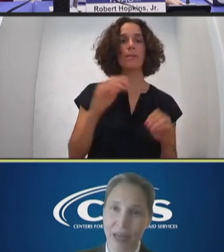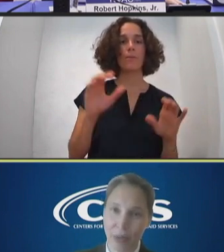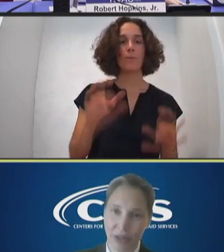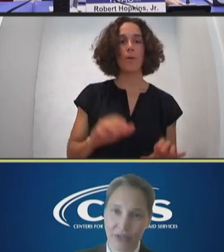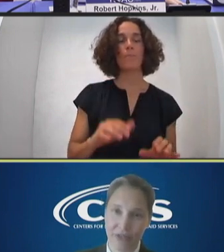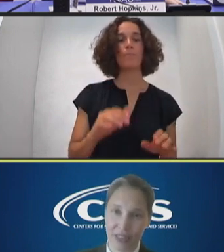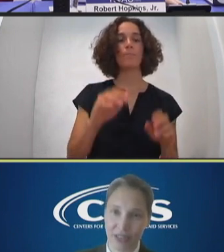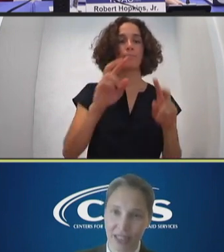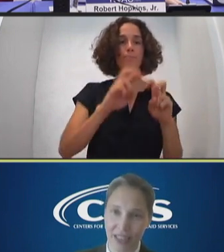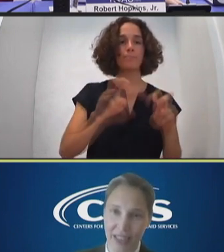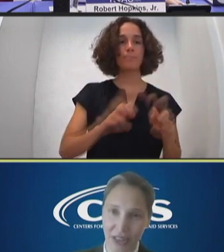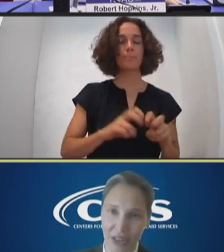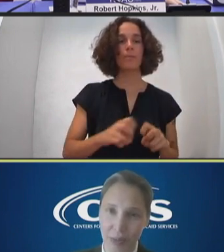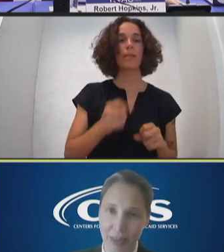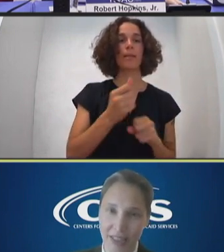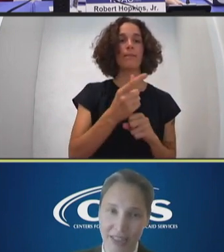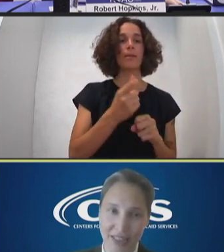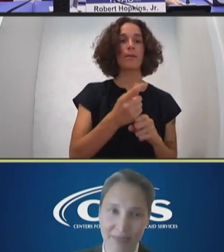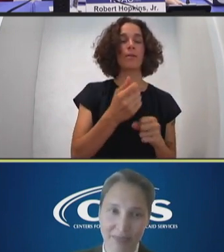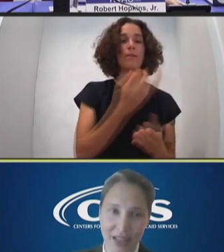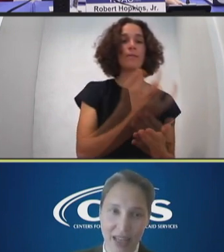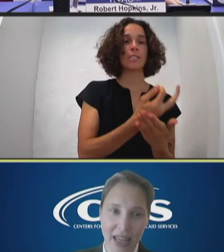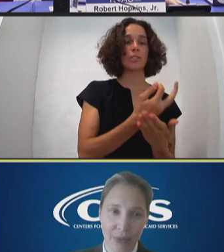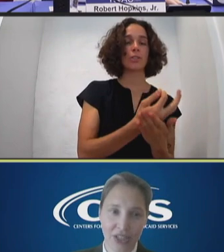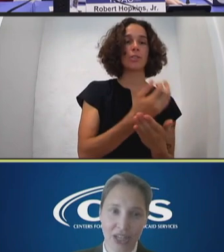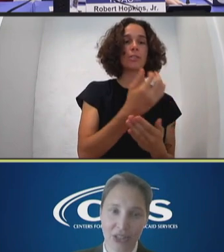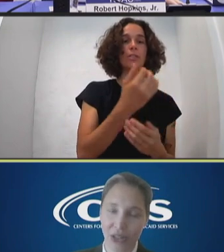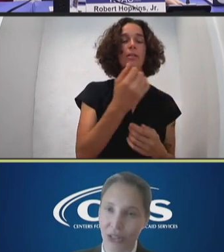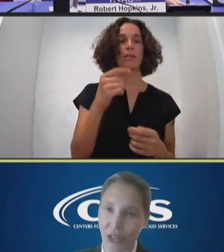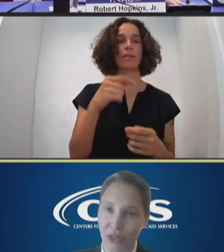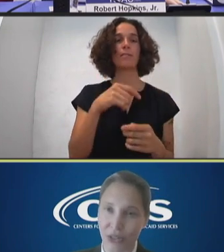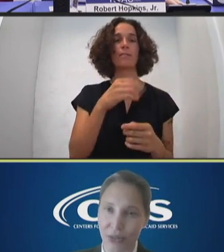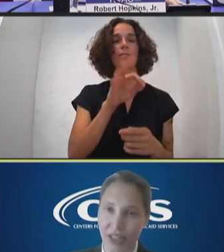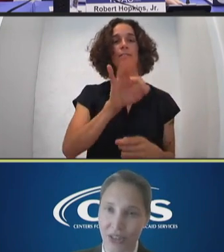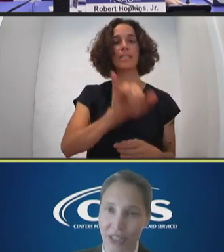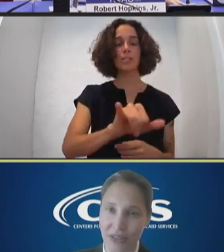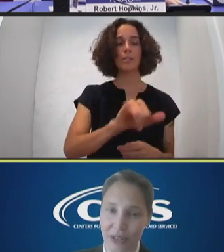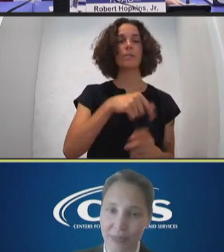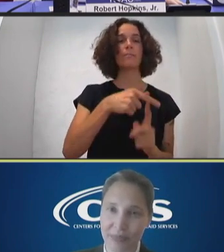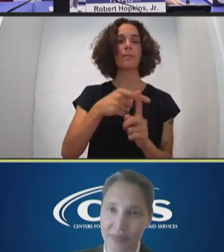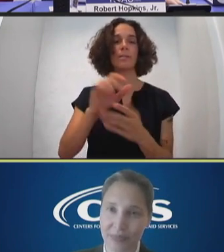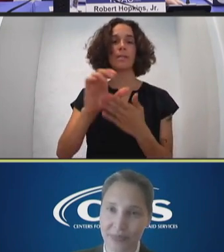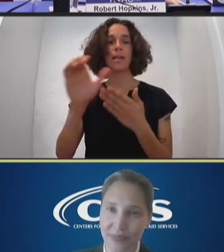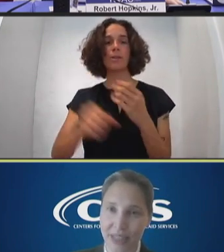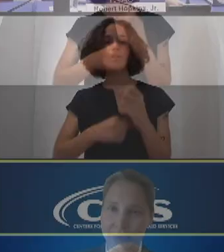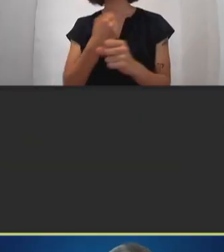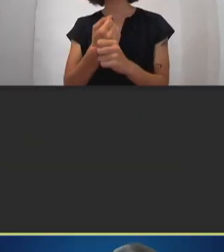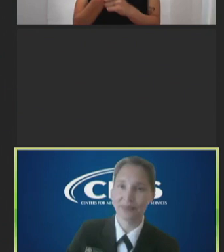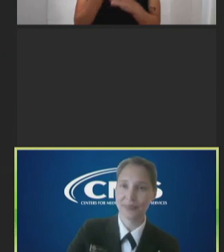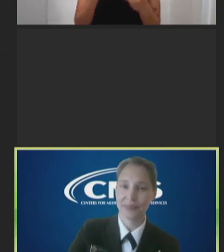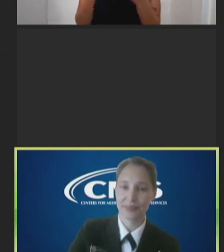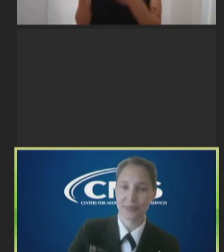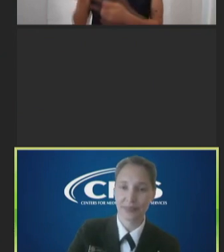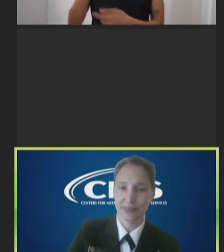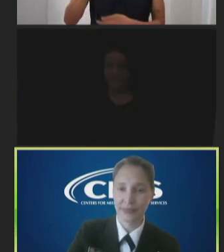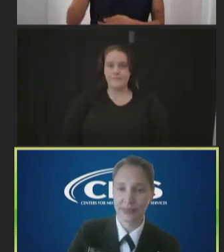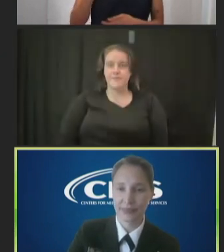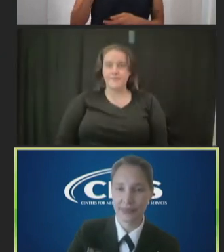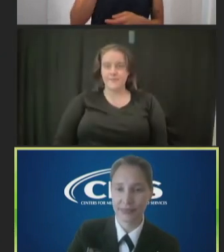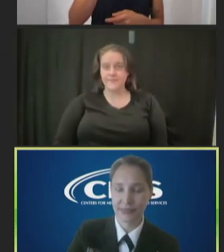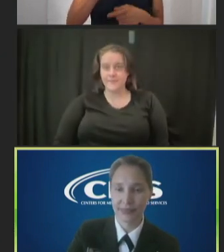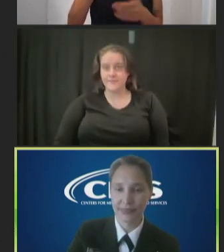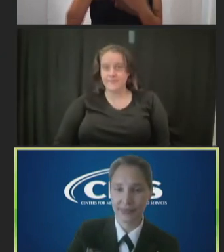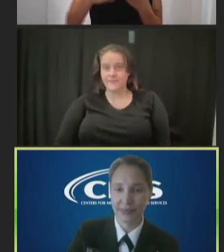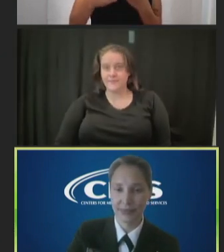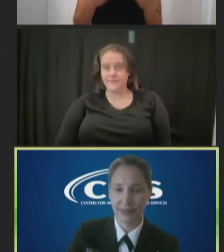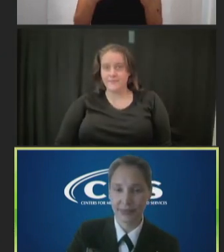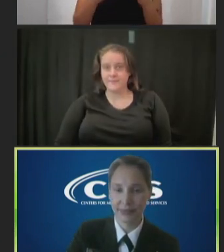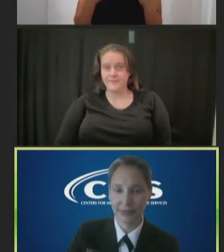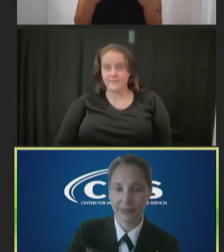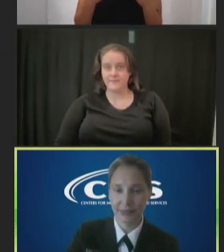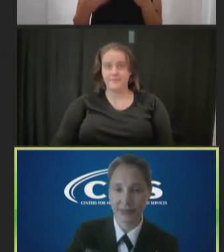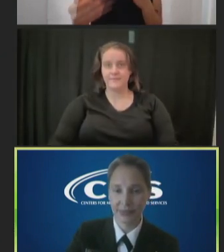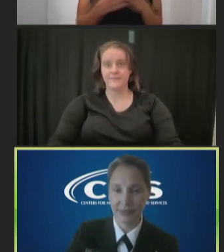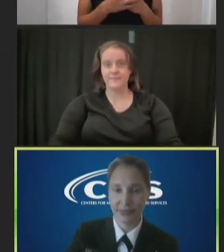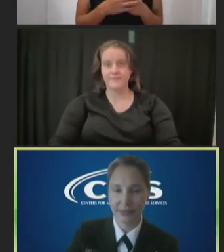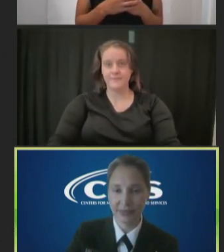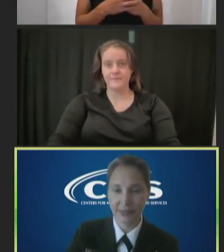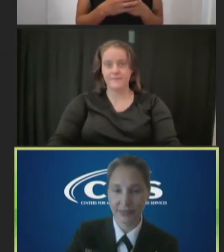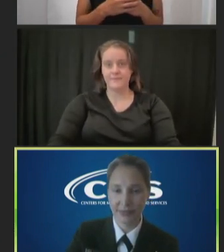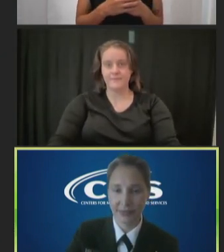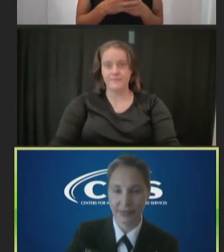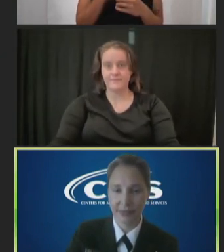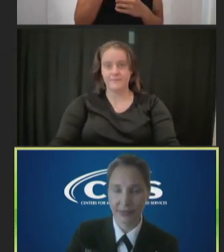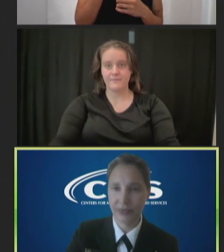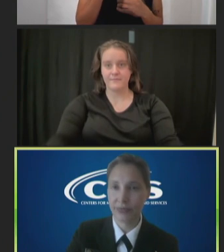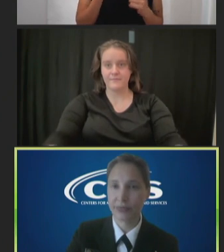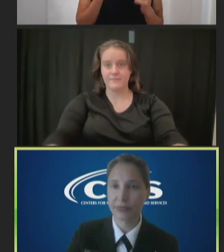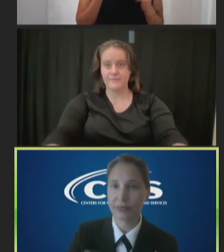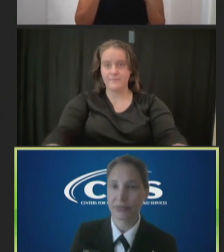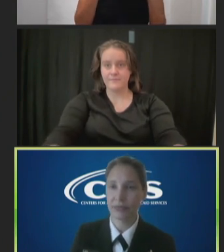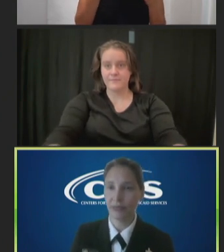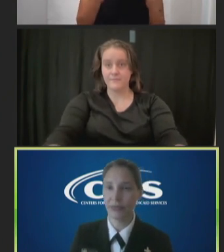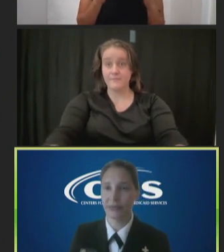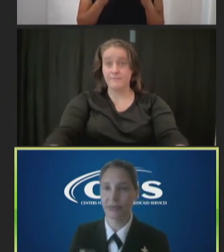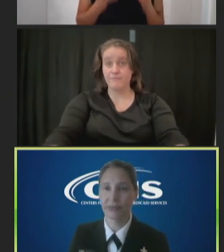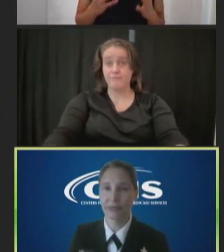both on a fiscal and calendar year basis, which I'll turn it over to Rachel to cover. Thank you.